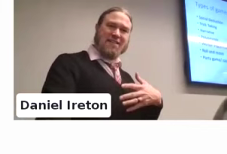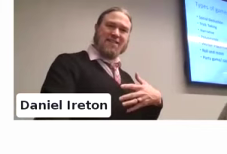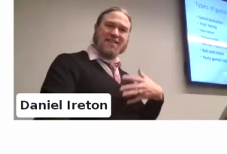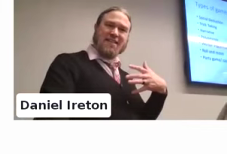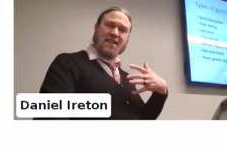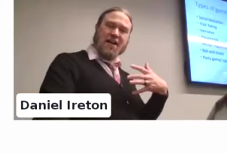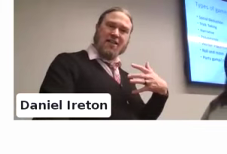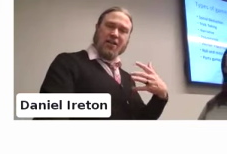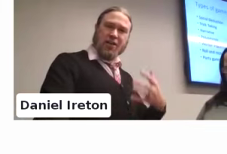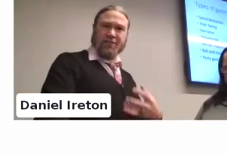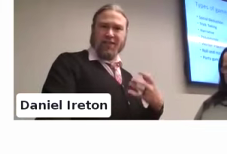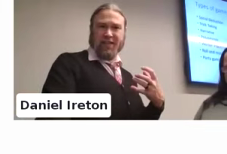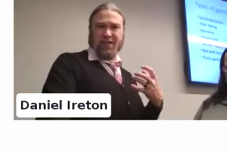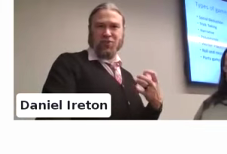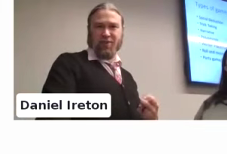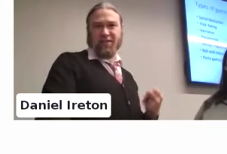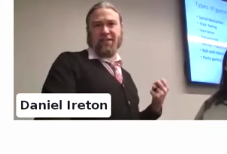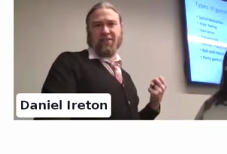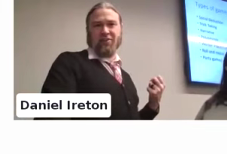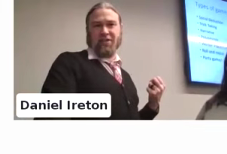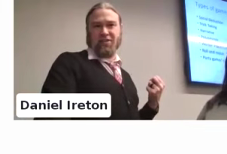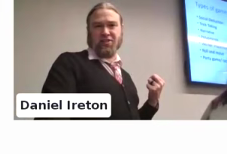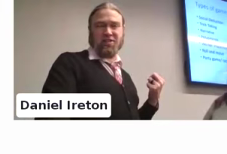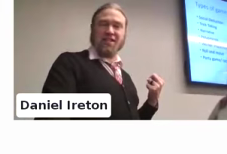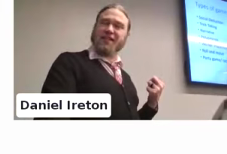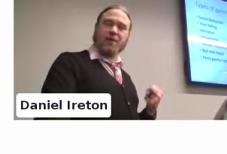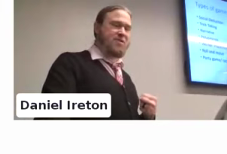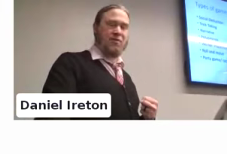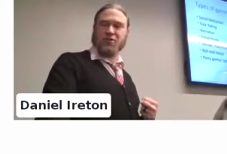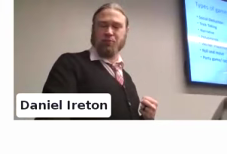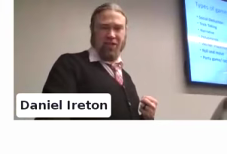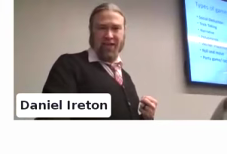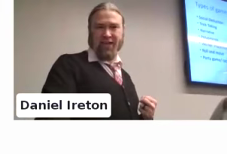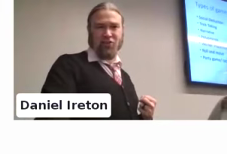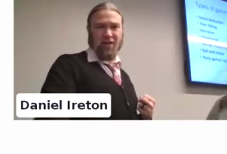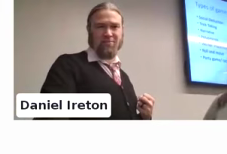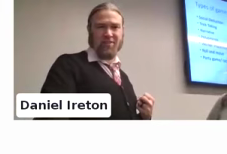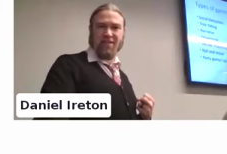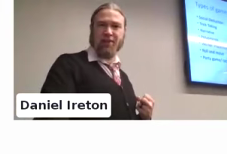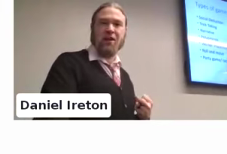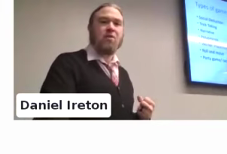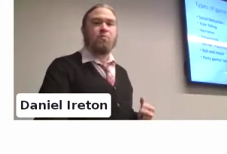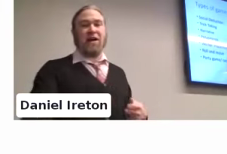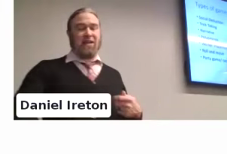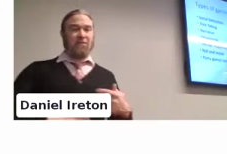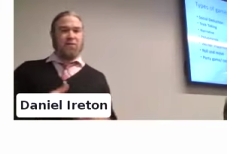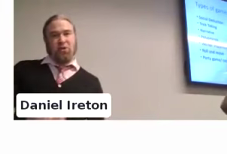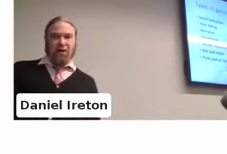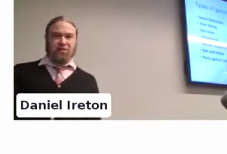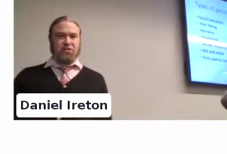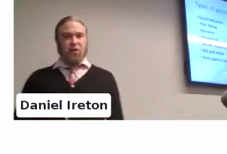And this something that can be, it can get a little bit intimidating for folks who are new to gaming who haven't been really gamers per se before.